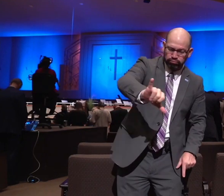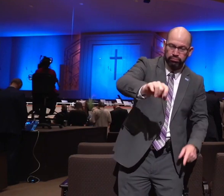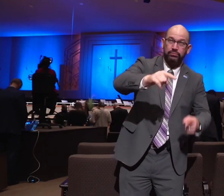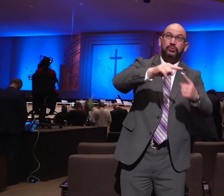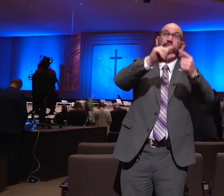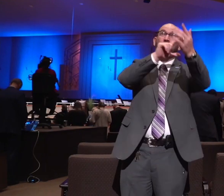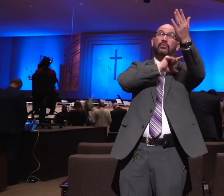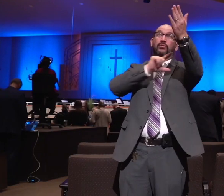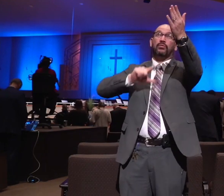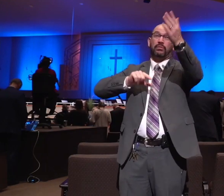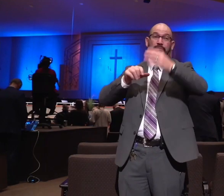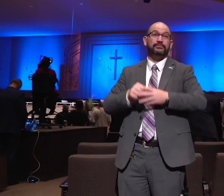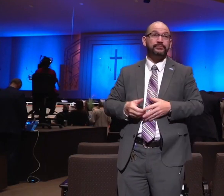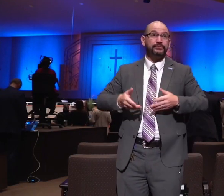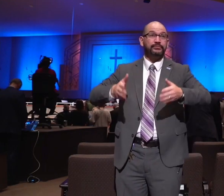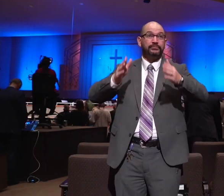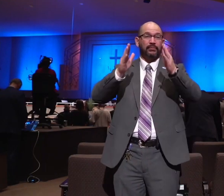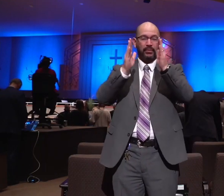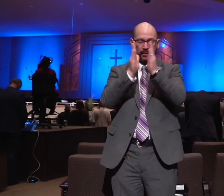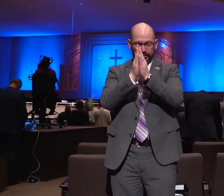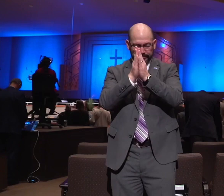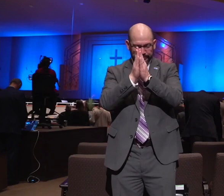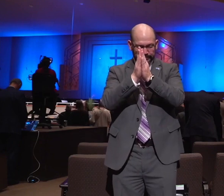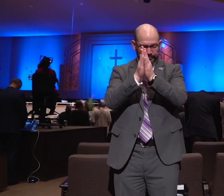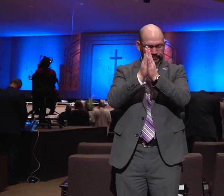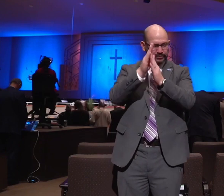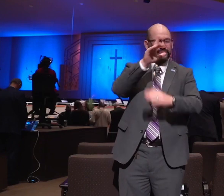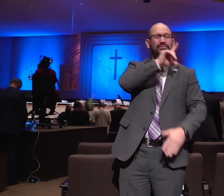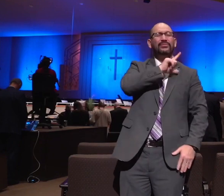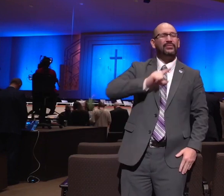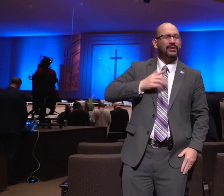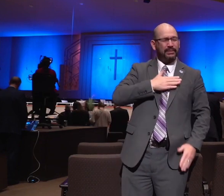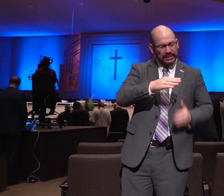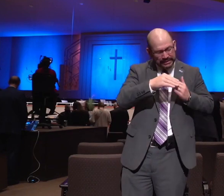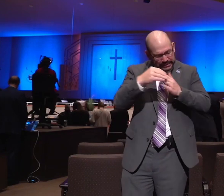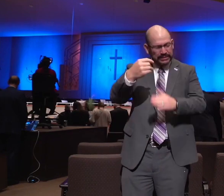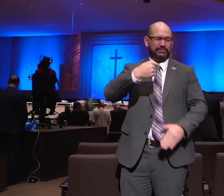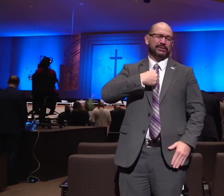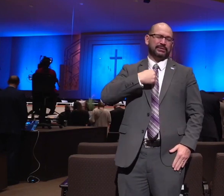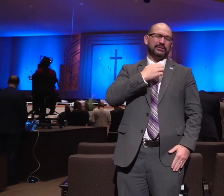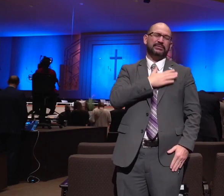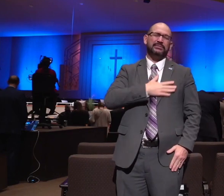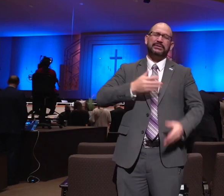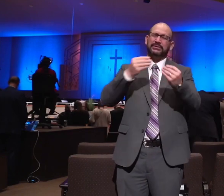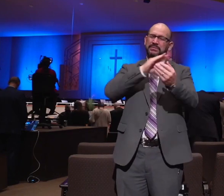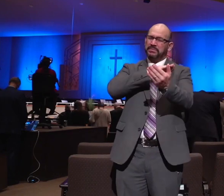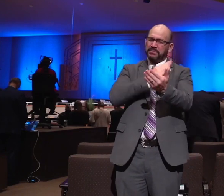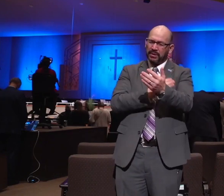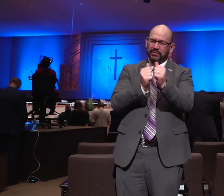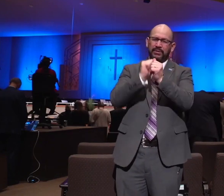Lord guide me